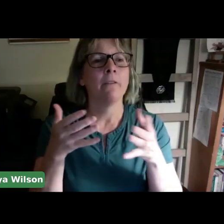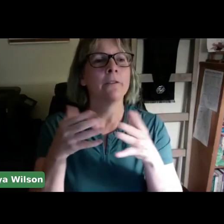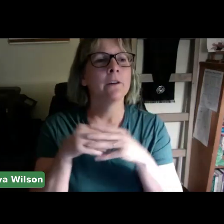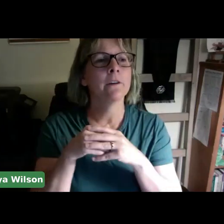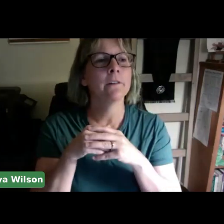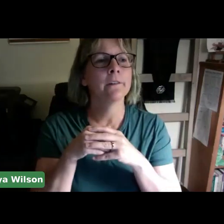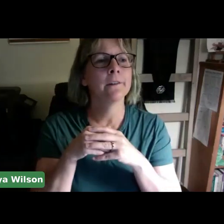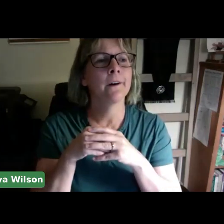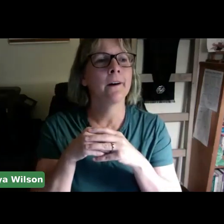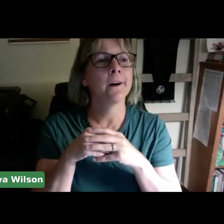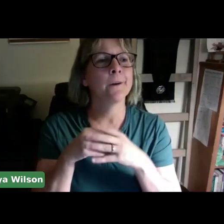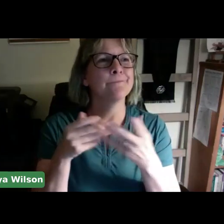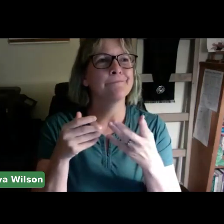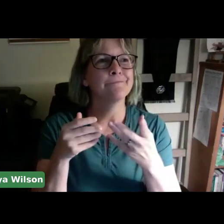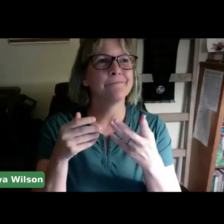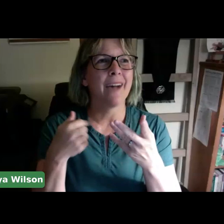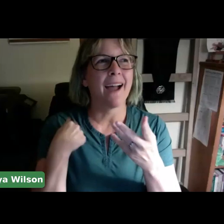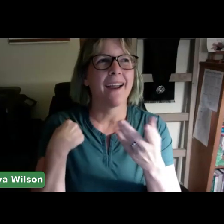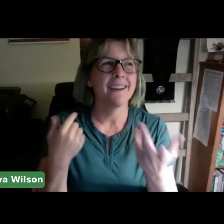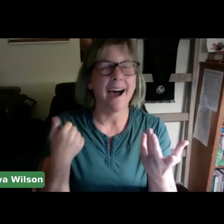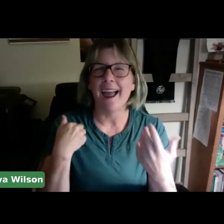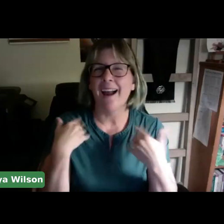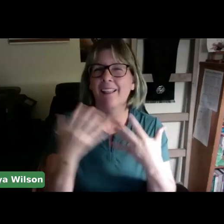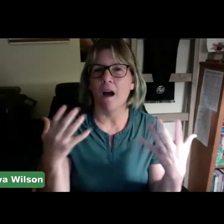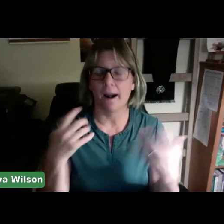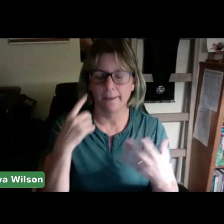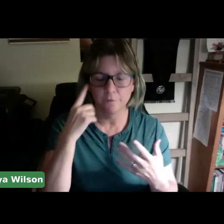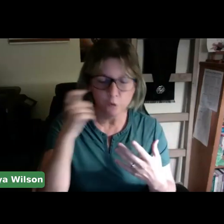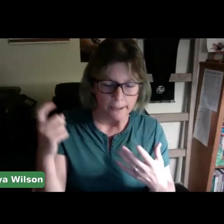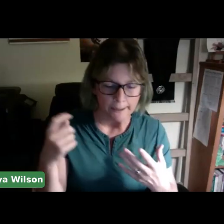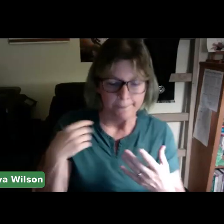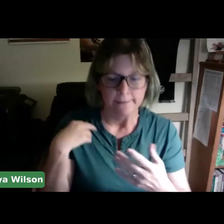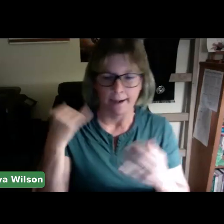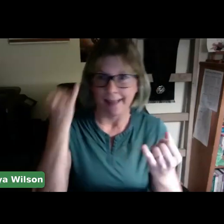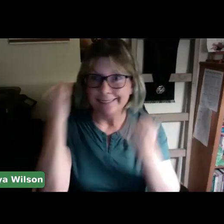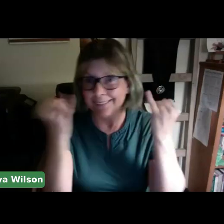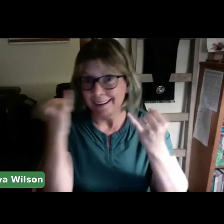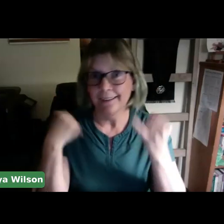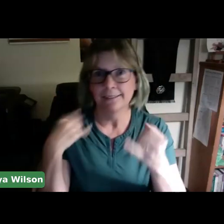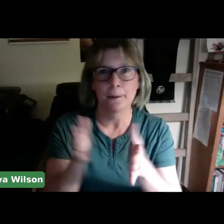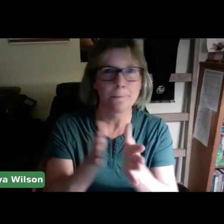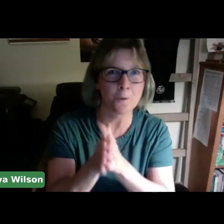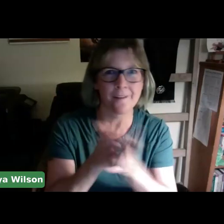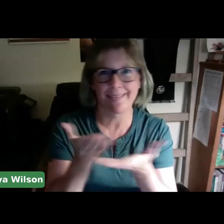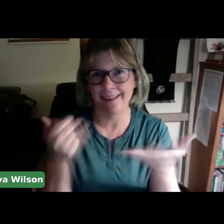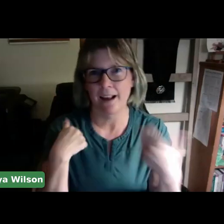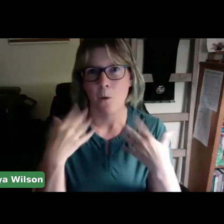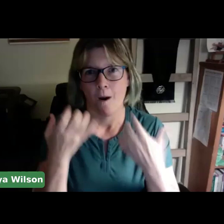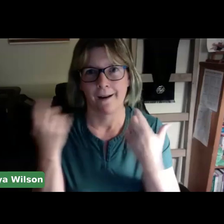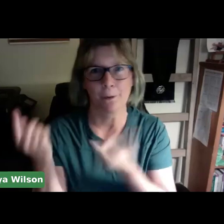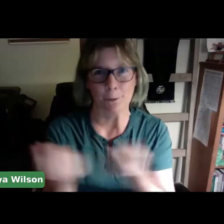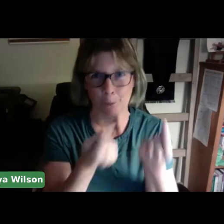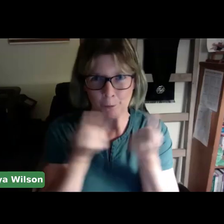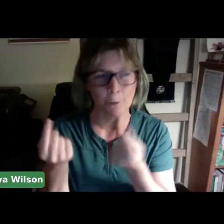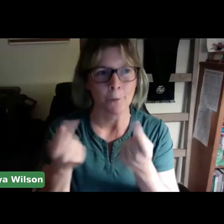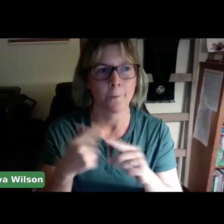And I was. I was left feeling. Like a lot of the dreams that I had, a lot of the goals,